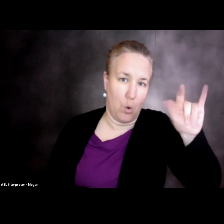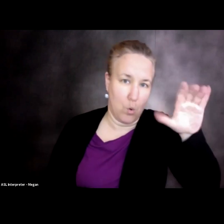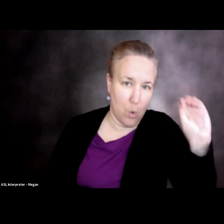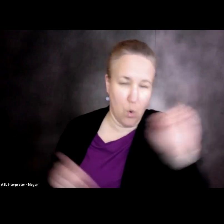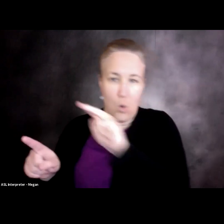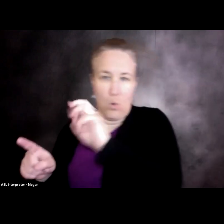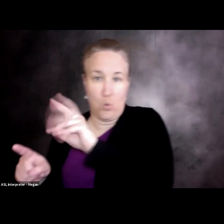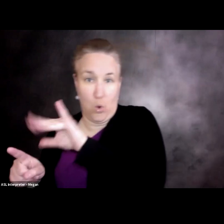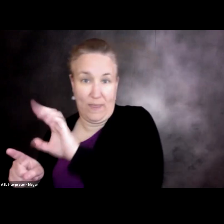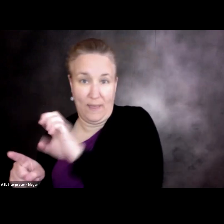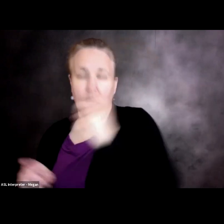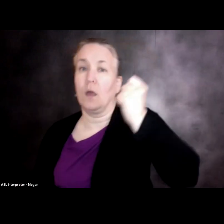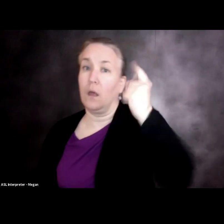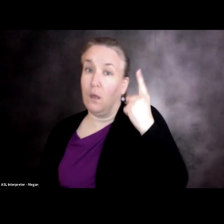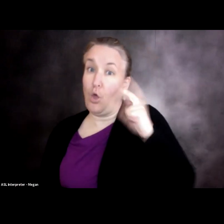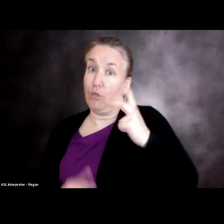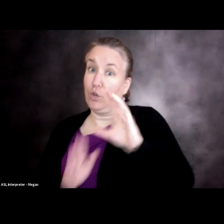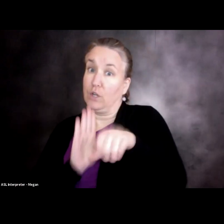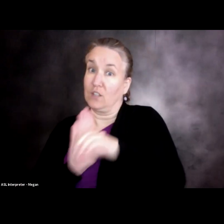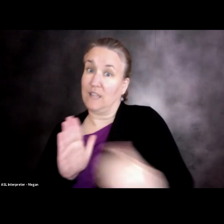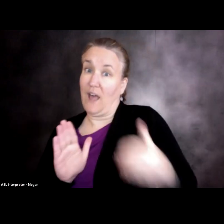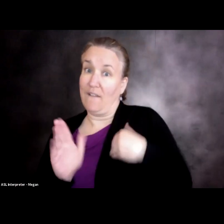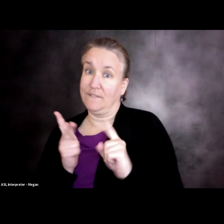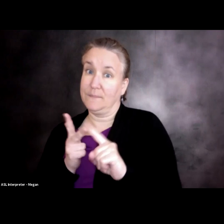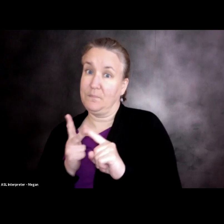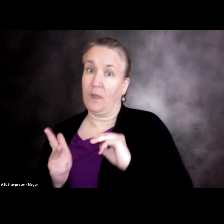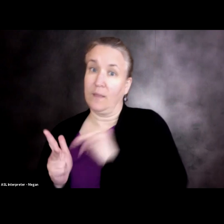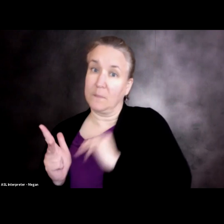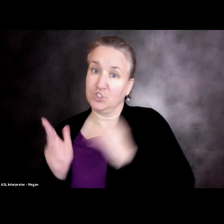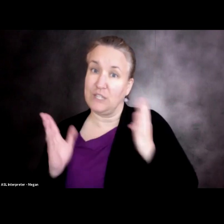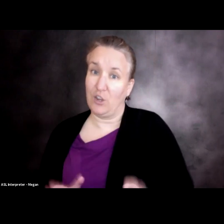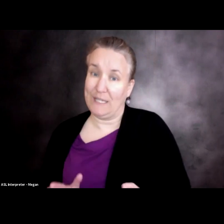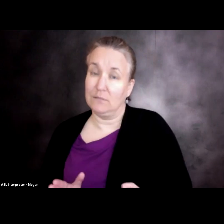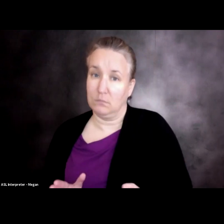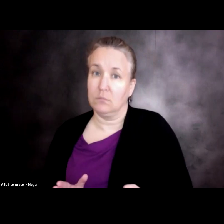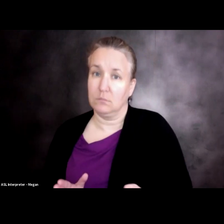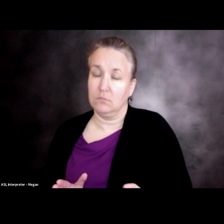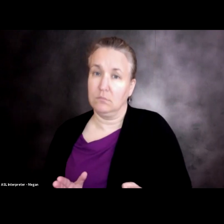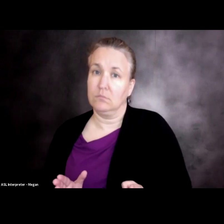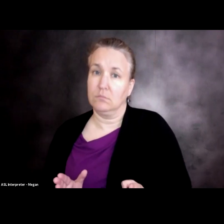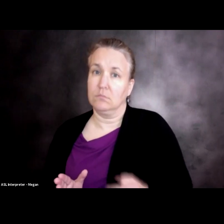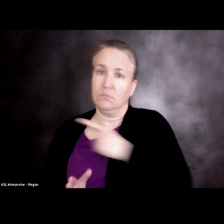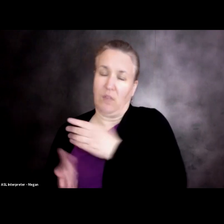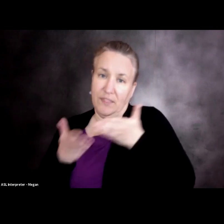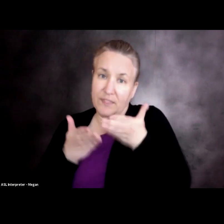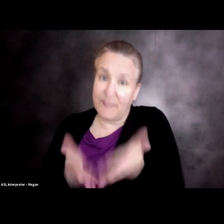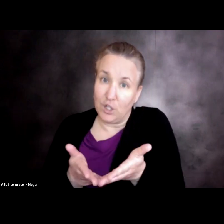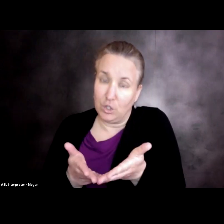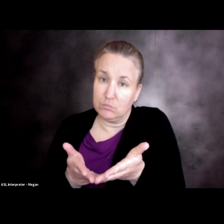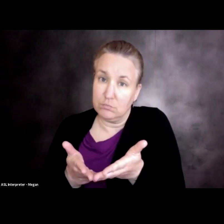But there is the third character, the missionary, is also present, and whose presence raises